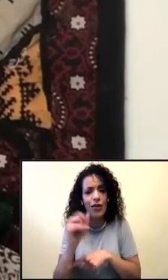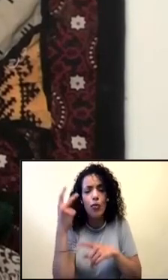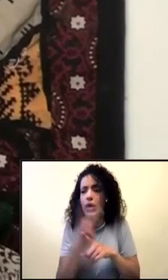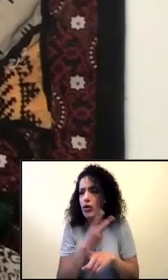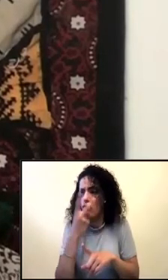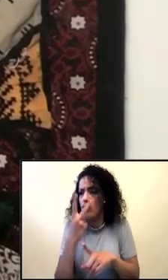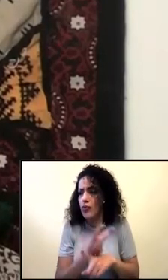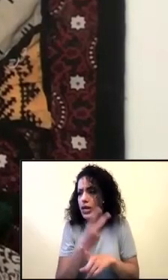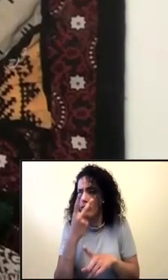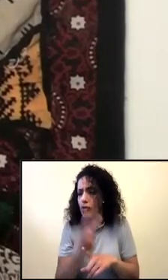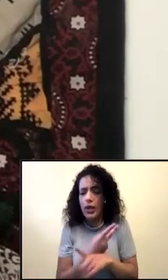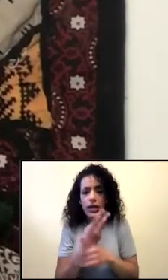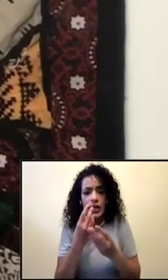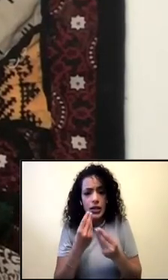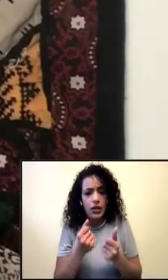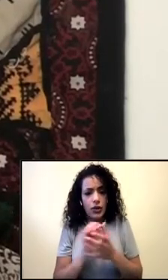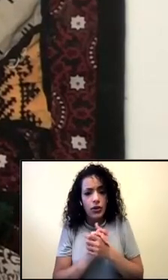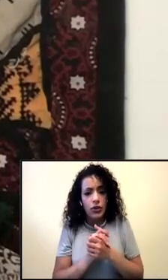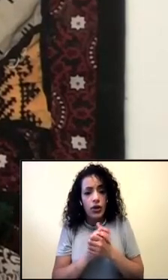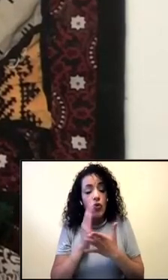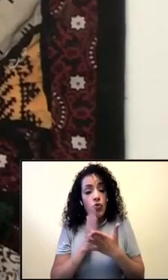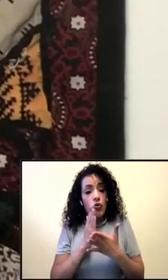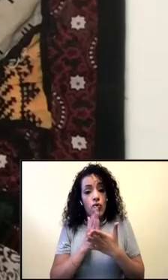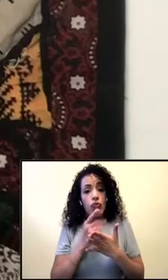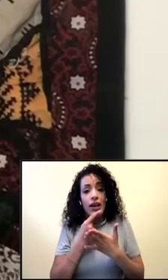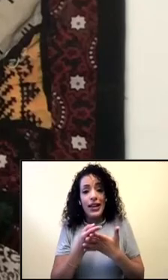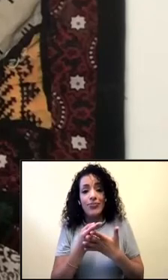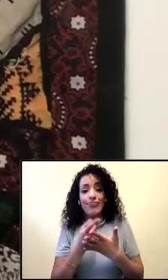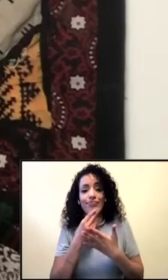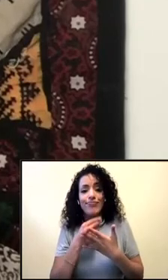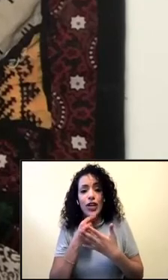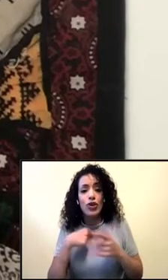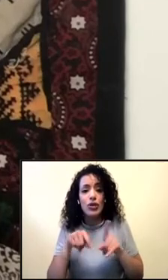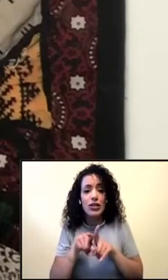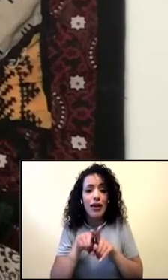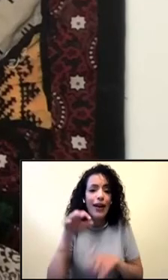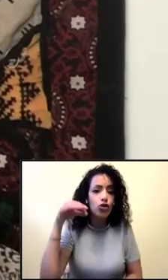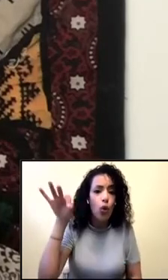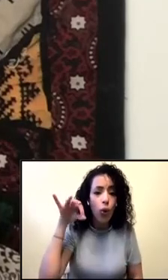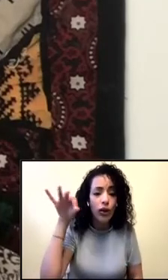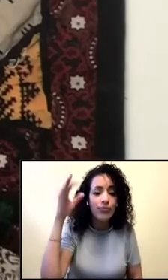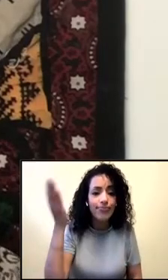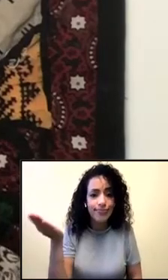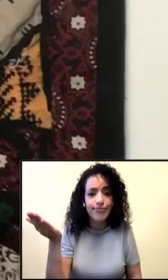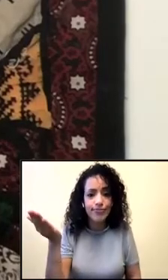a lot but we are sort of reeled out for tick box exercises when it comes to you know organizations